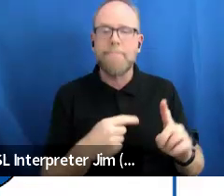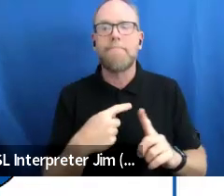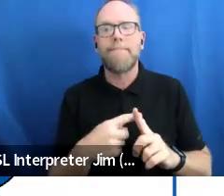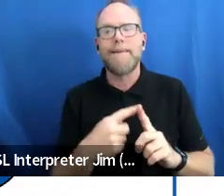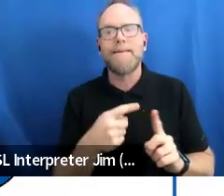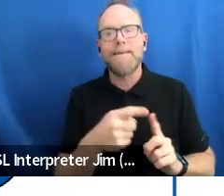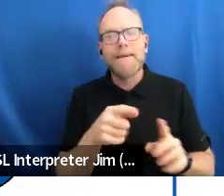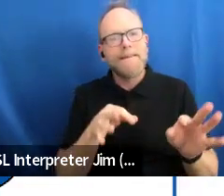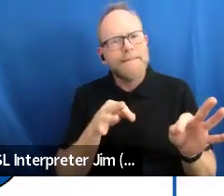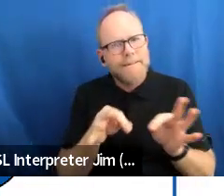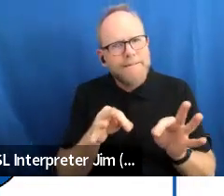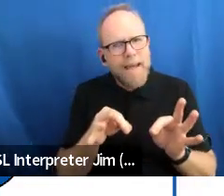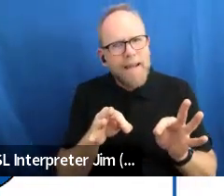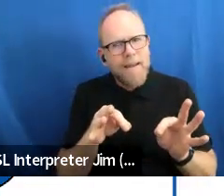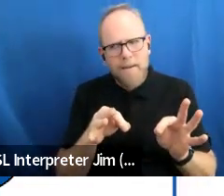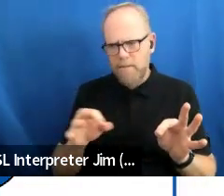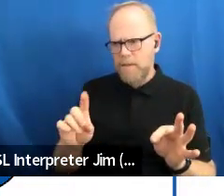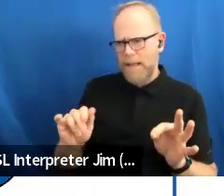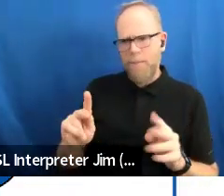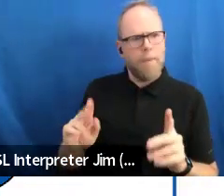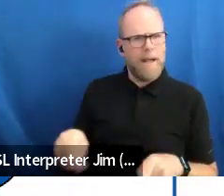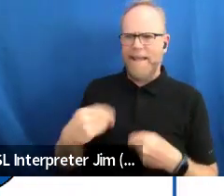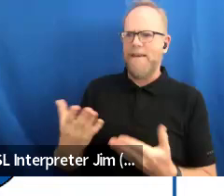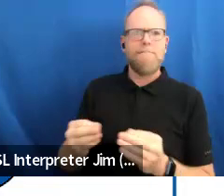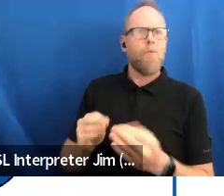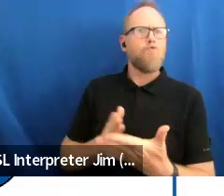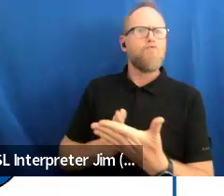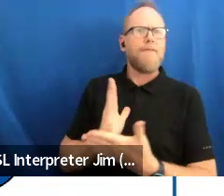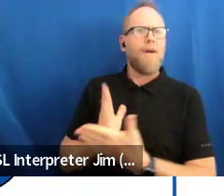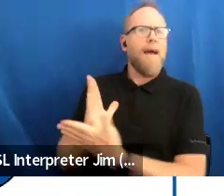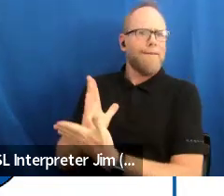when we give more rights to disabled people, we need to make sure that disabled people are